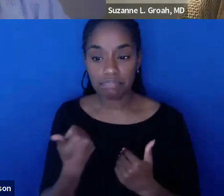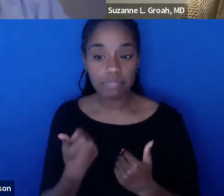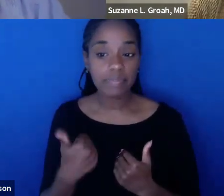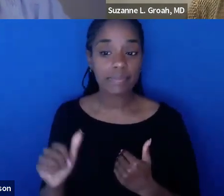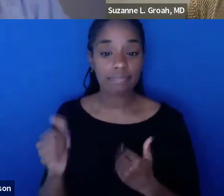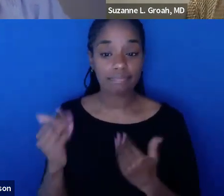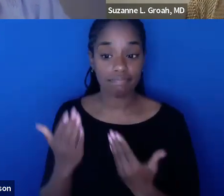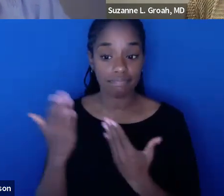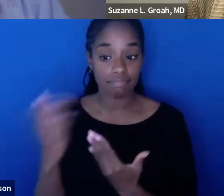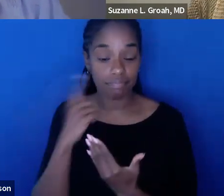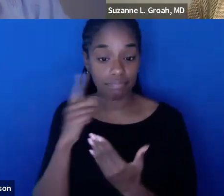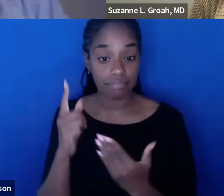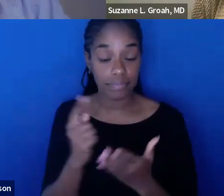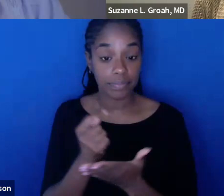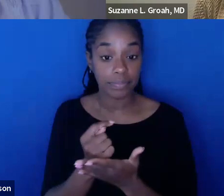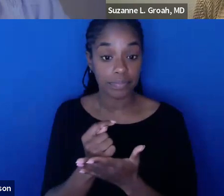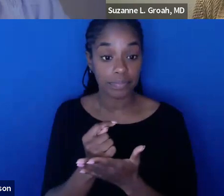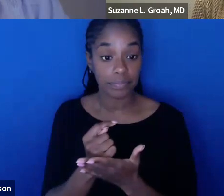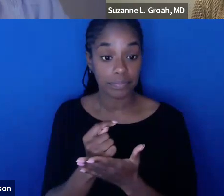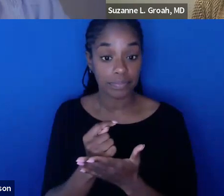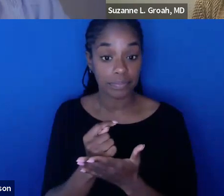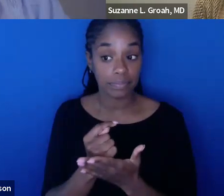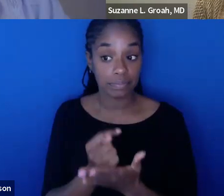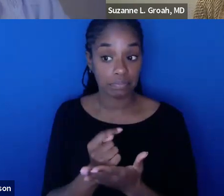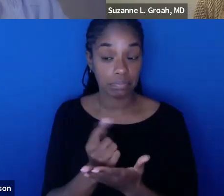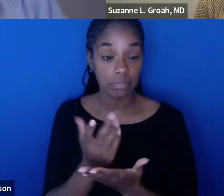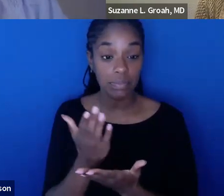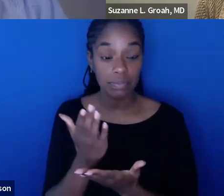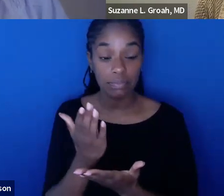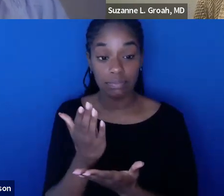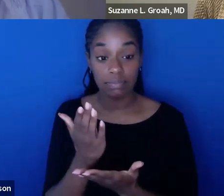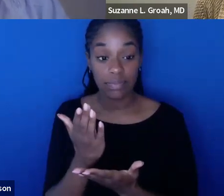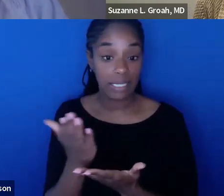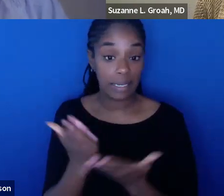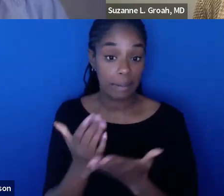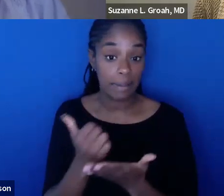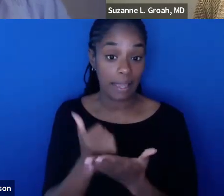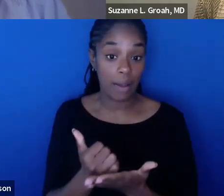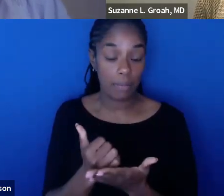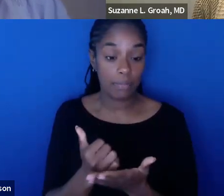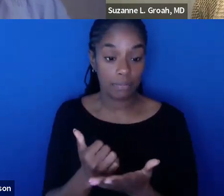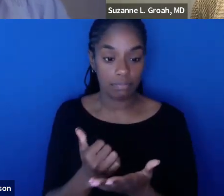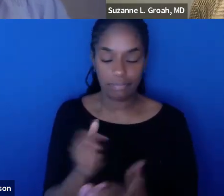for some therapy that might accentuate some of this care that's needed? Yeah, and that's a great question.